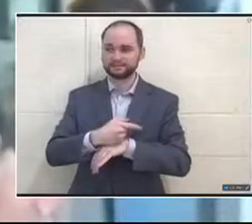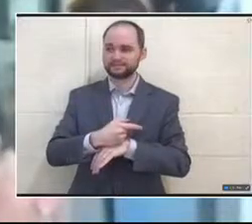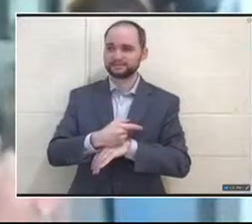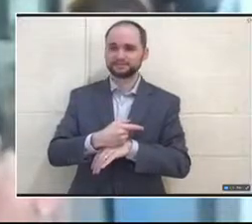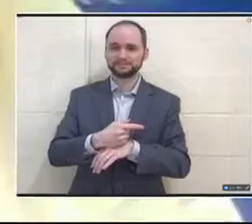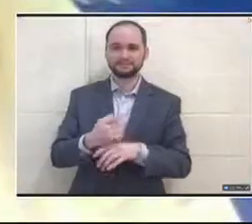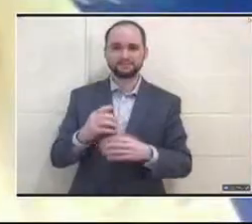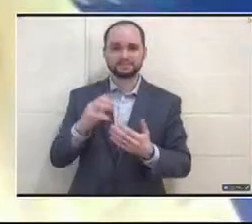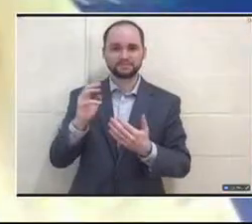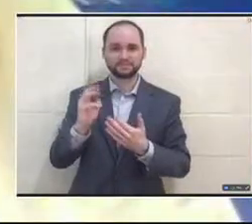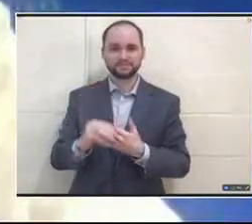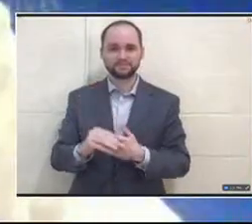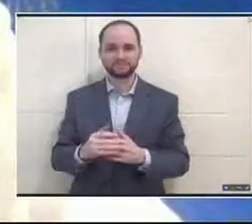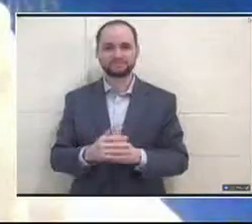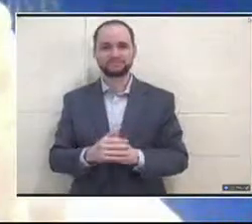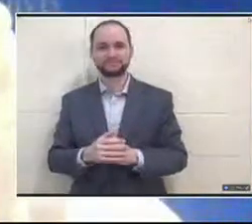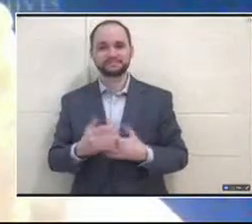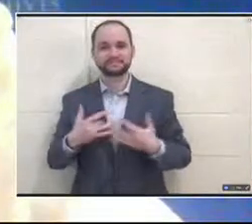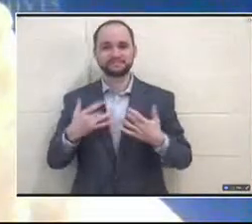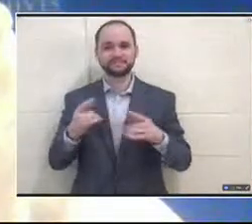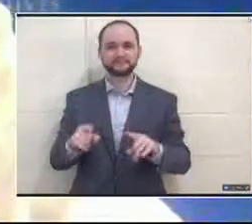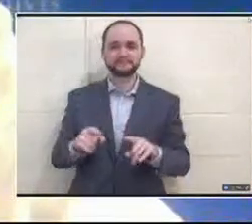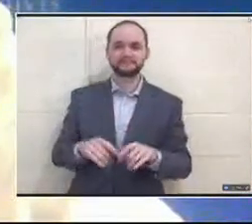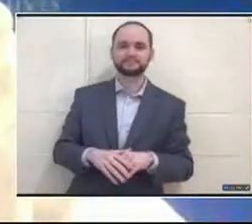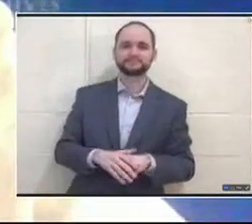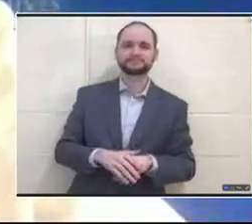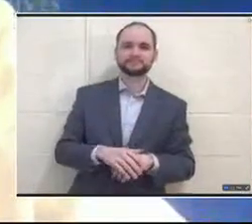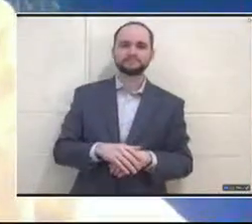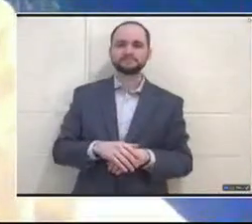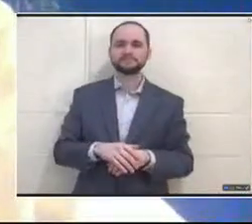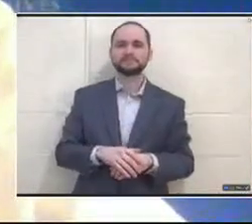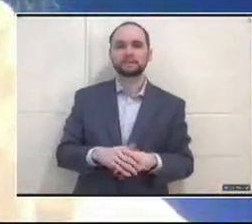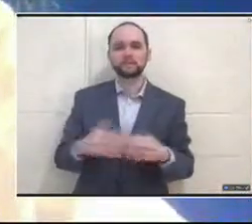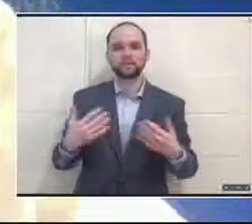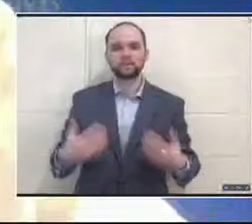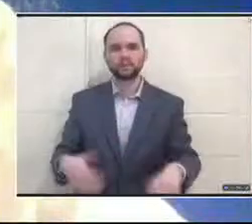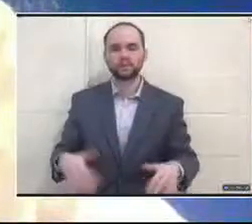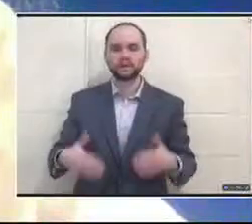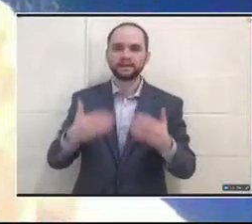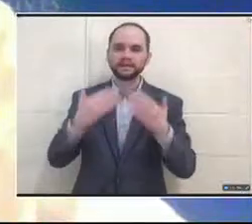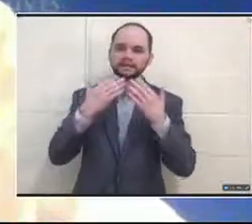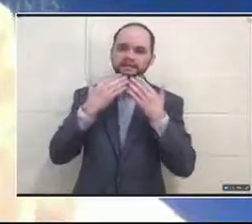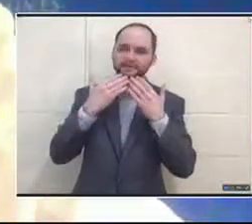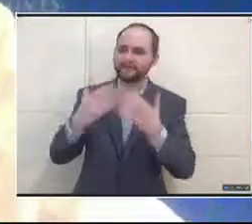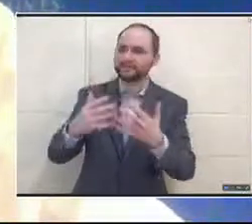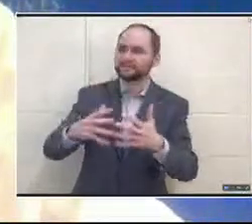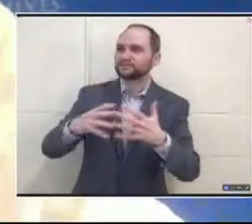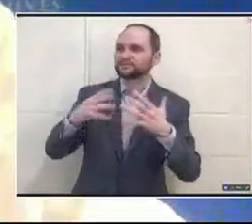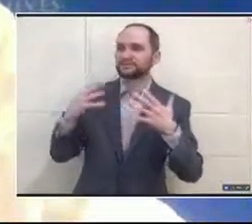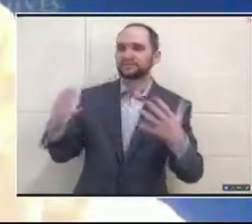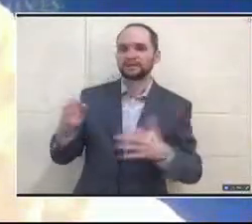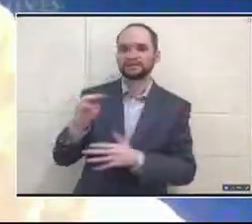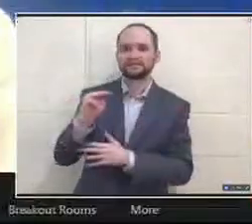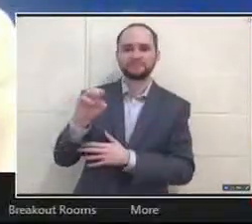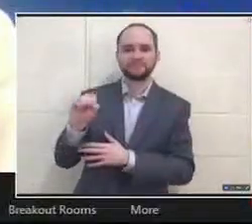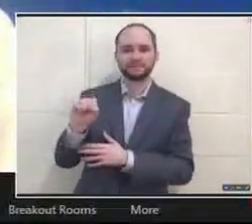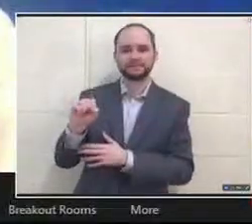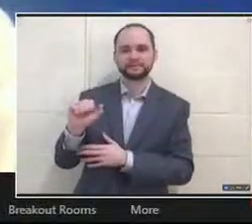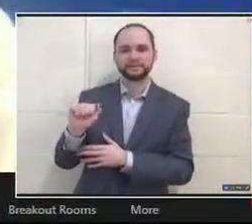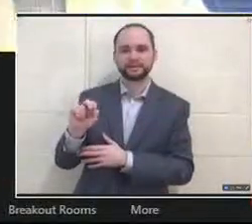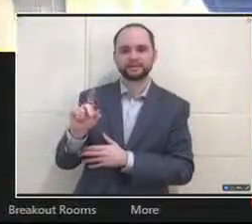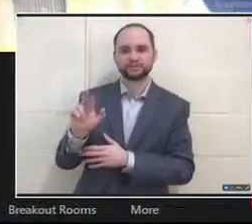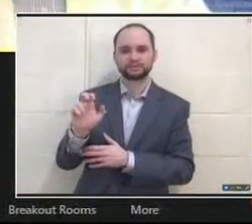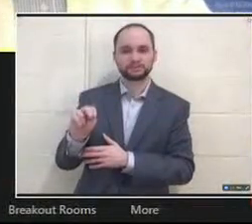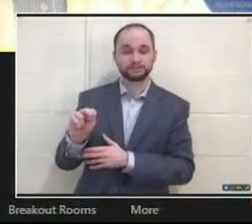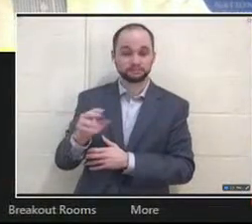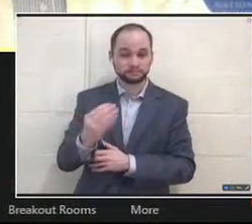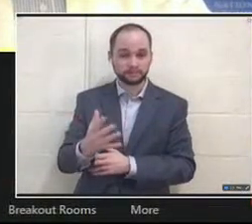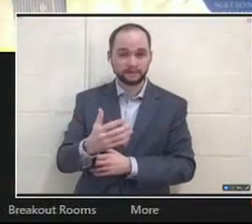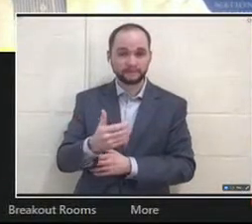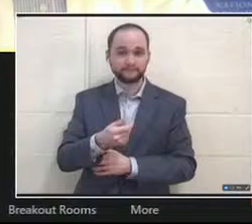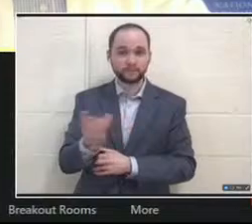Thank you so very much Ms. Anderson. We have a few questions for you. One is